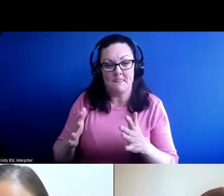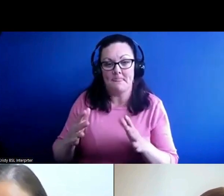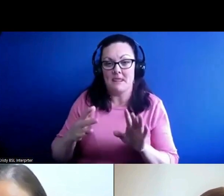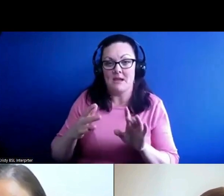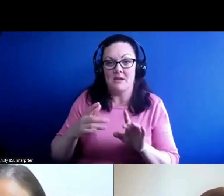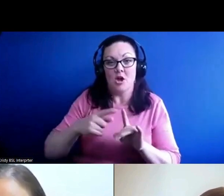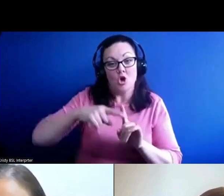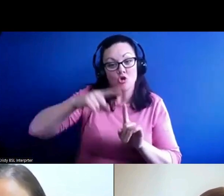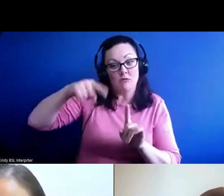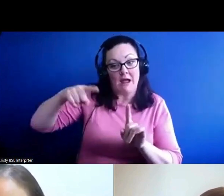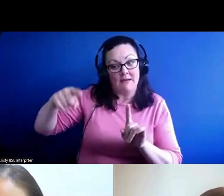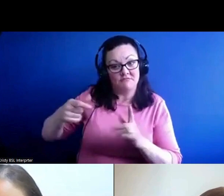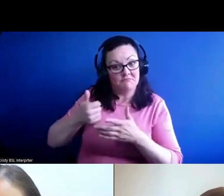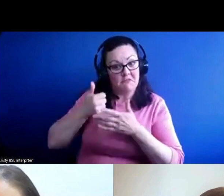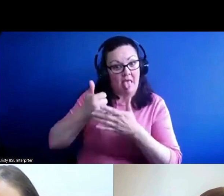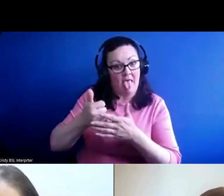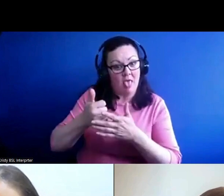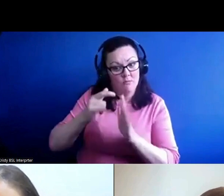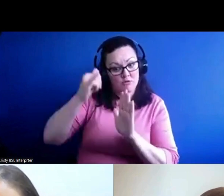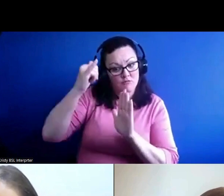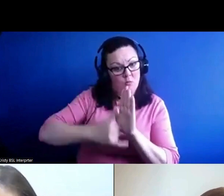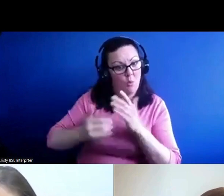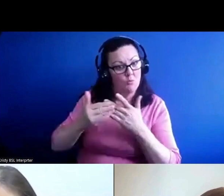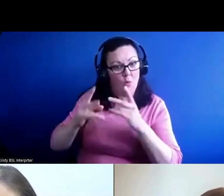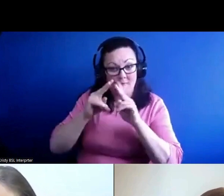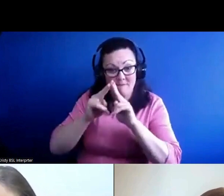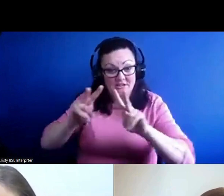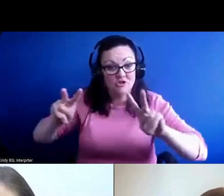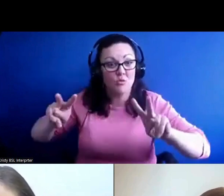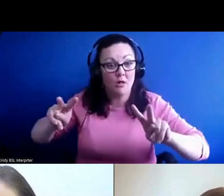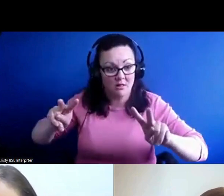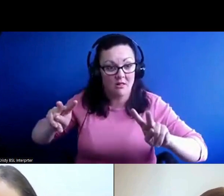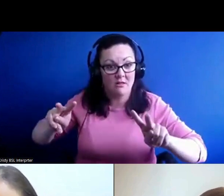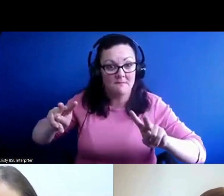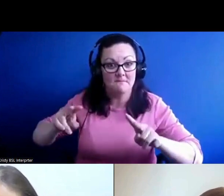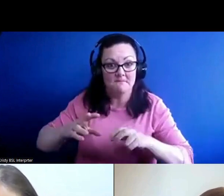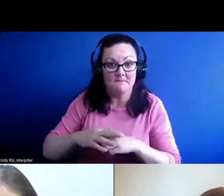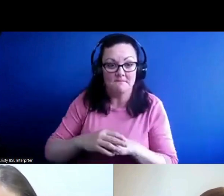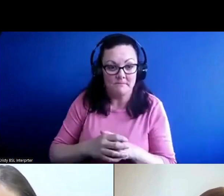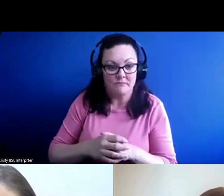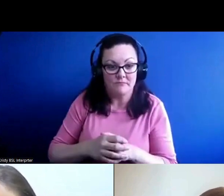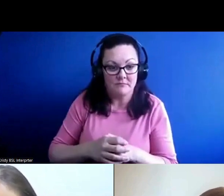visual so then those reports, including those visuals, that